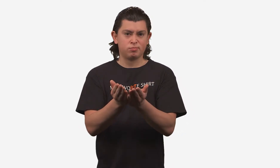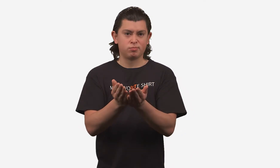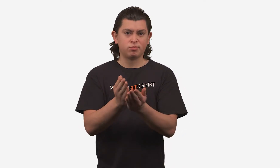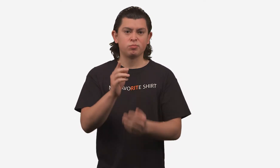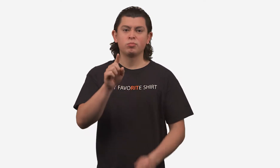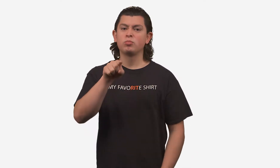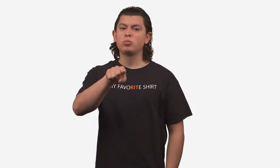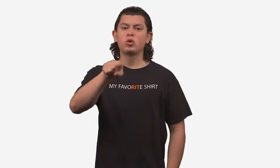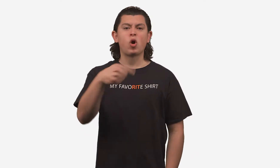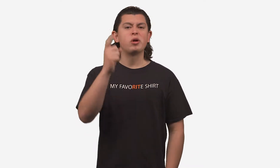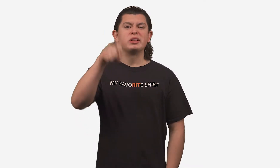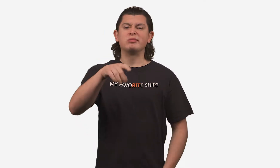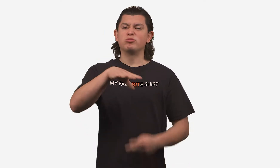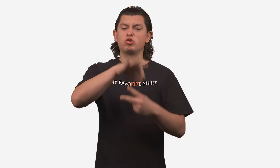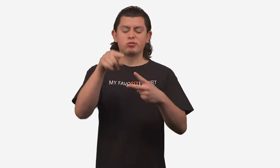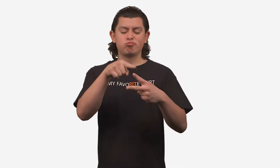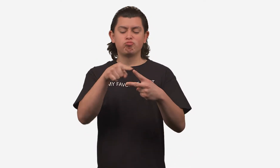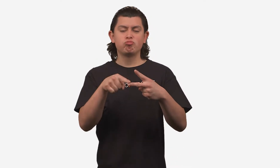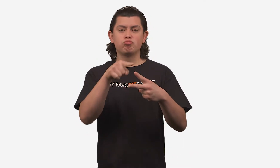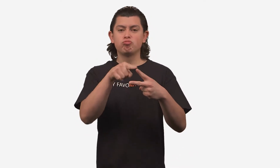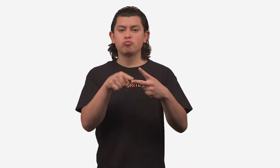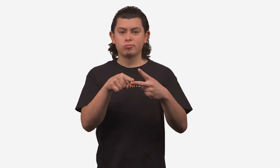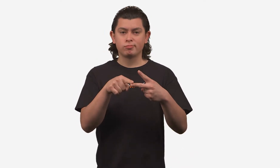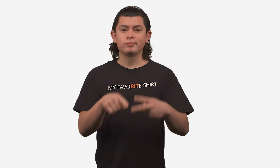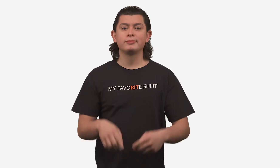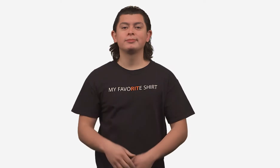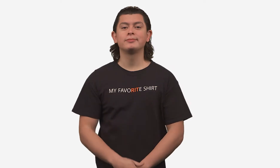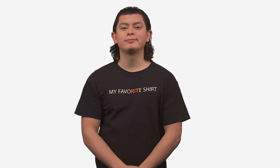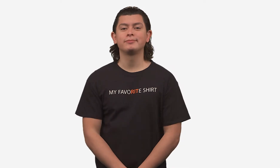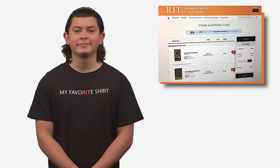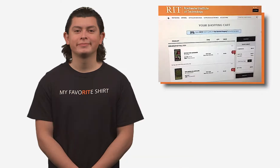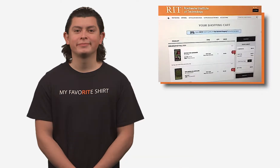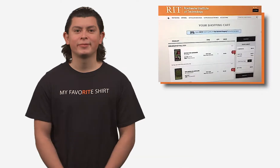WITH THE TEXTBOOK. YOU ONLY NEED TO CHOOSE ONE.